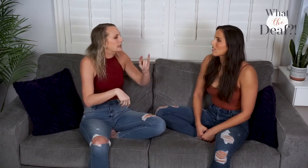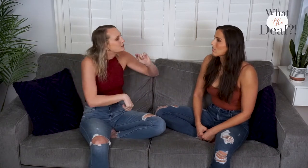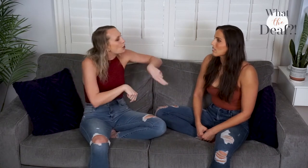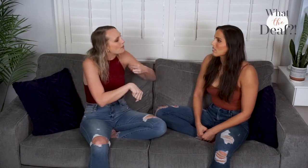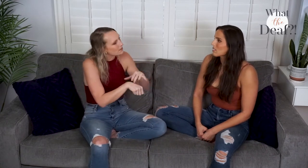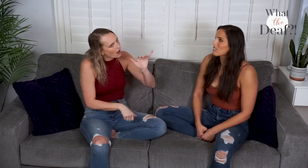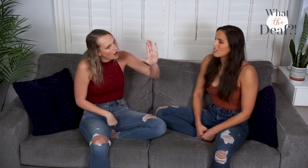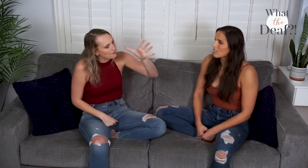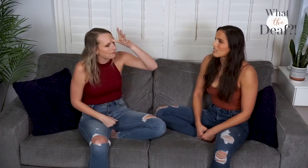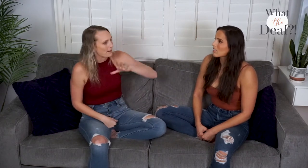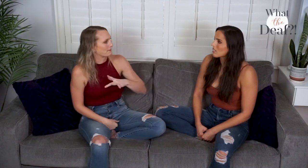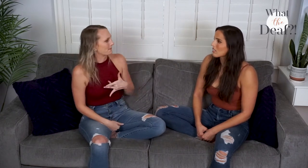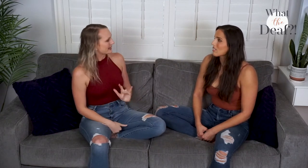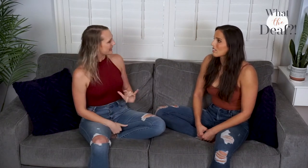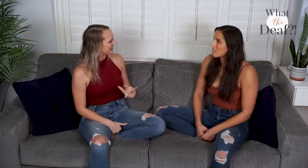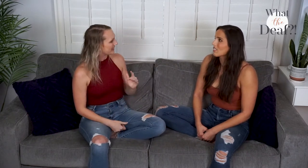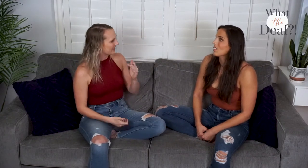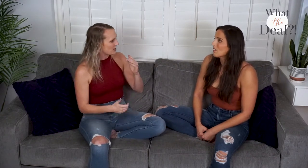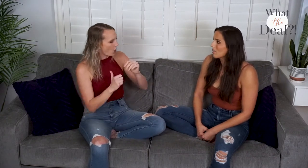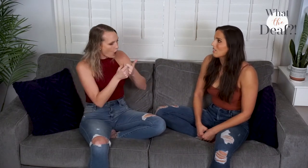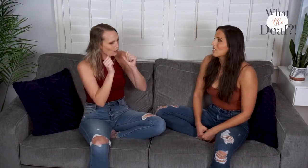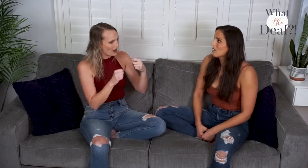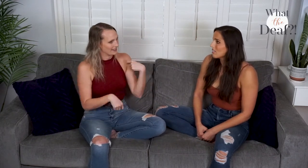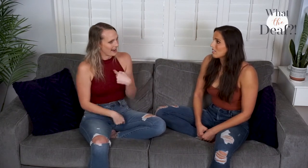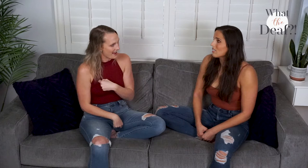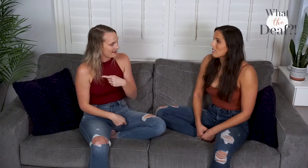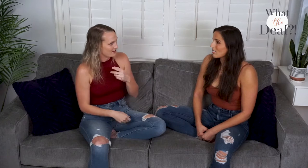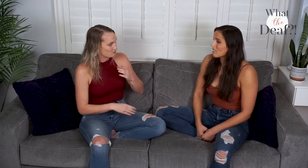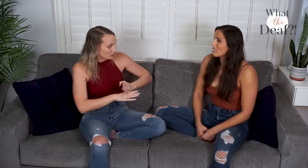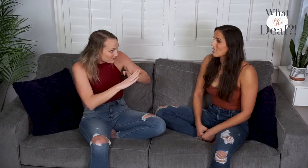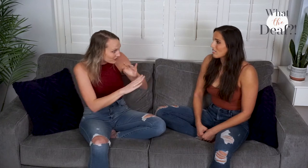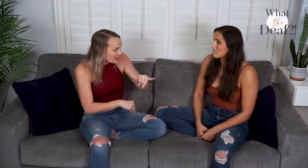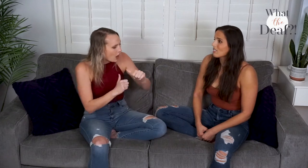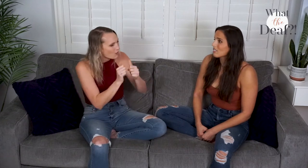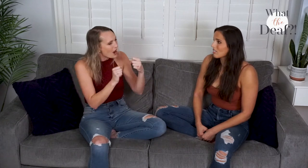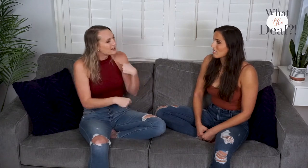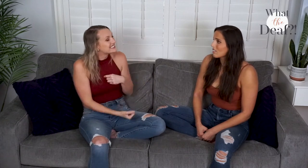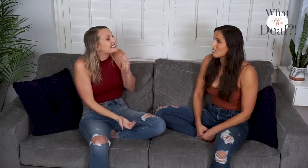“Oh, you know what, it’s normal, men typically do that,” or, you know, how can we prevent this?